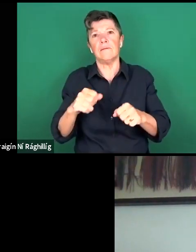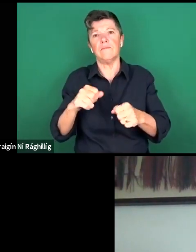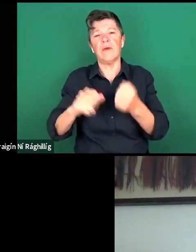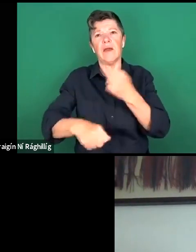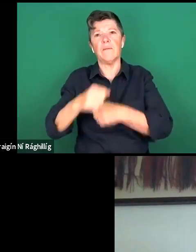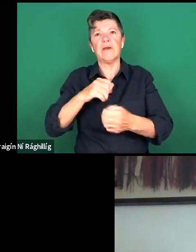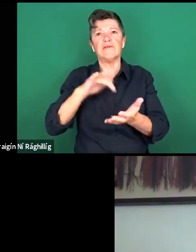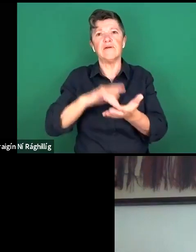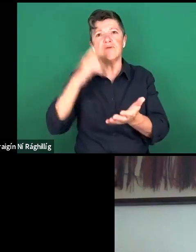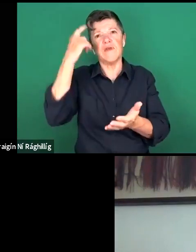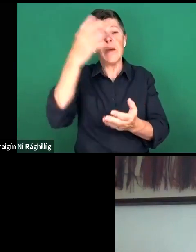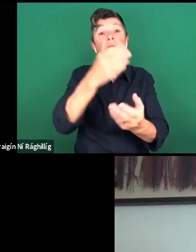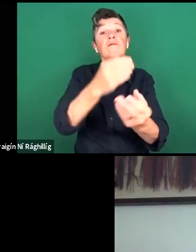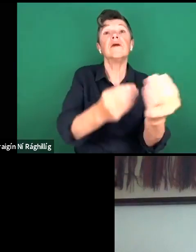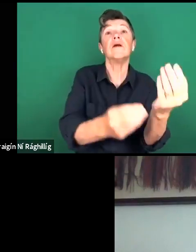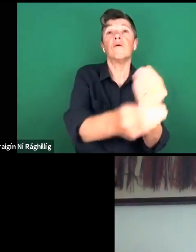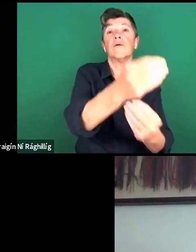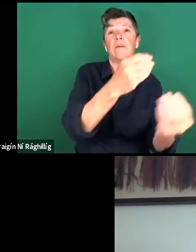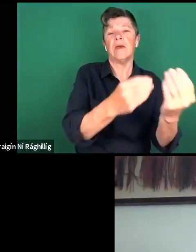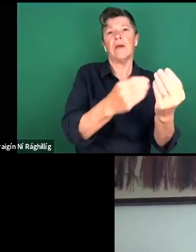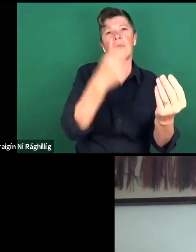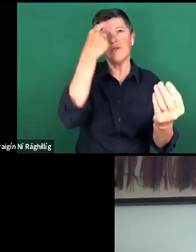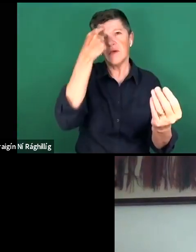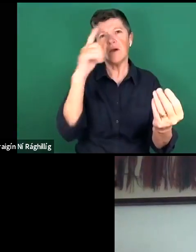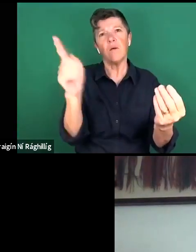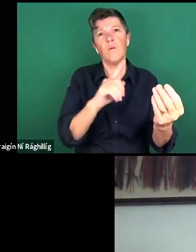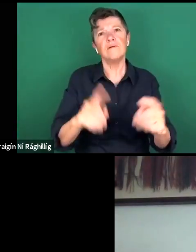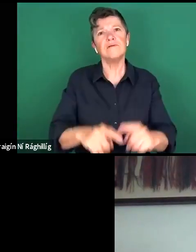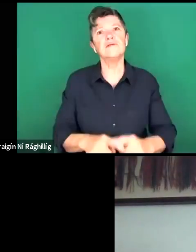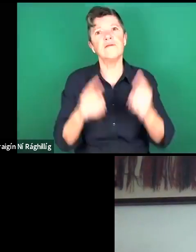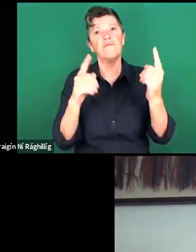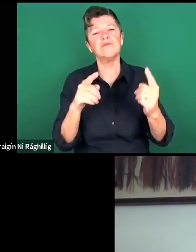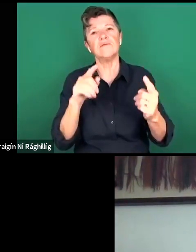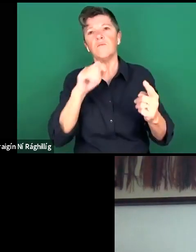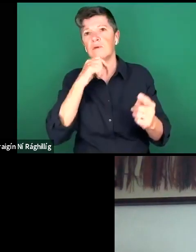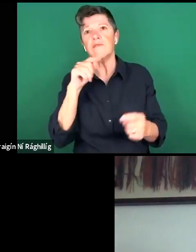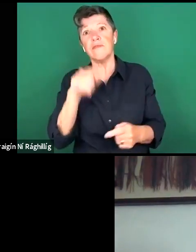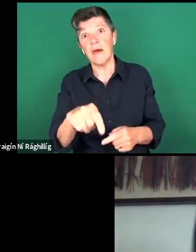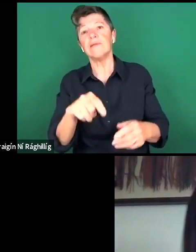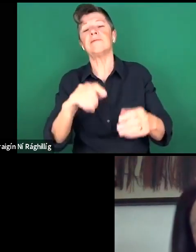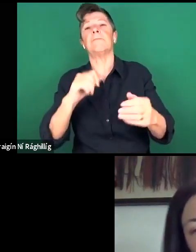and perspectives. How would it make a difference to how you argue otherwise.